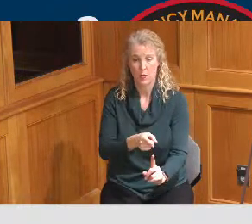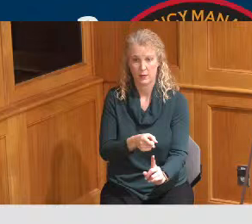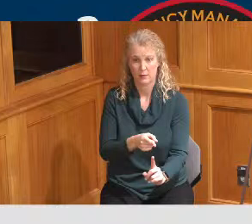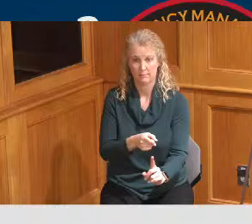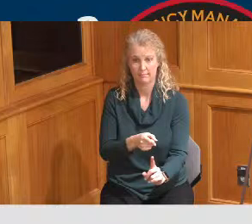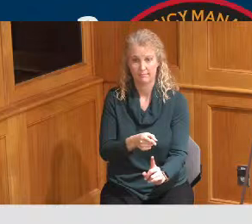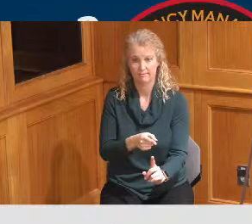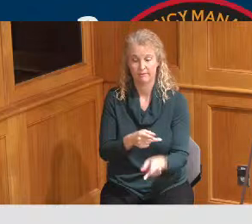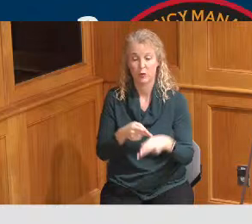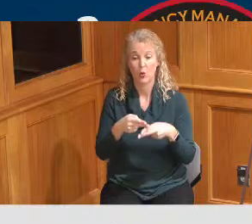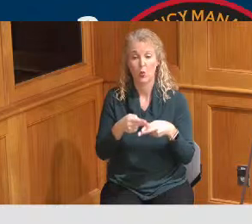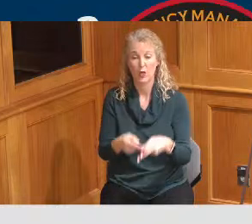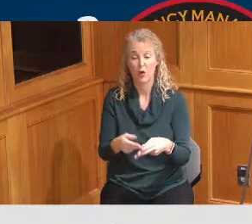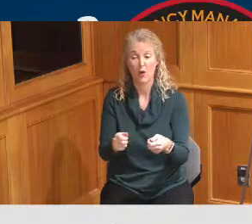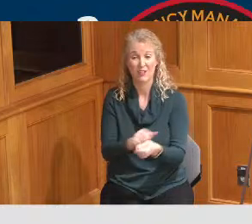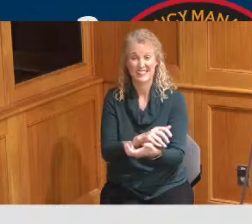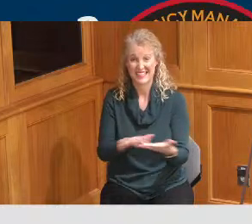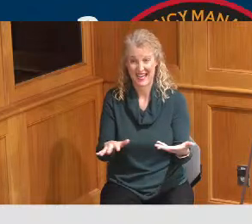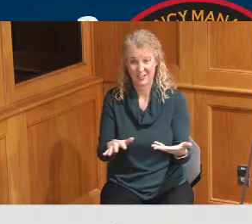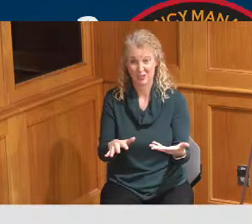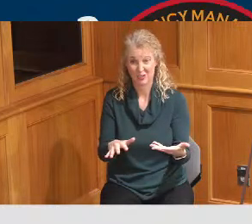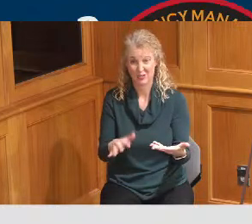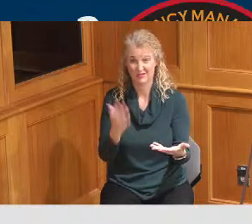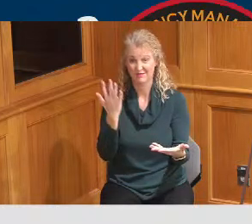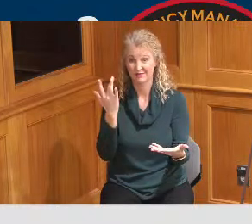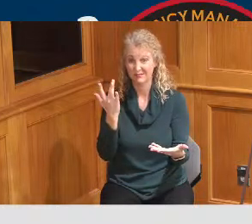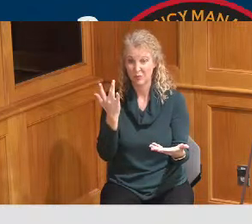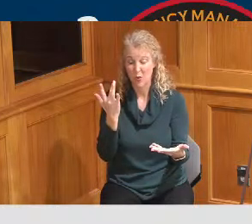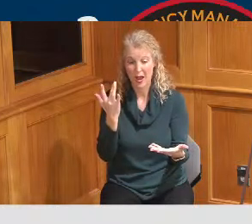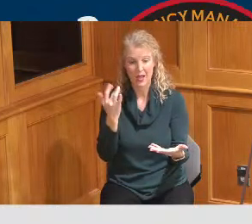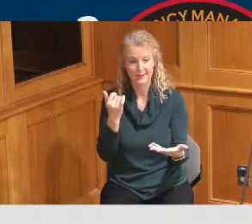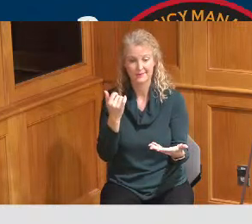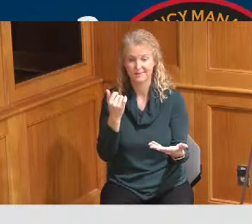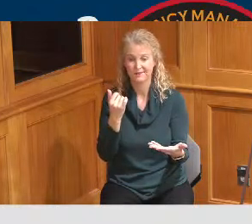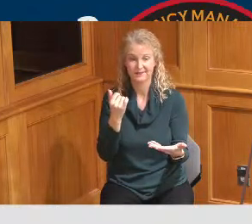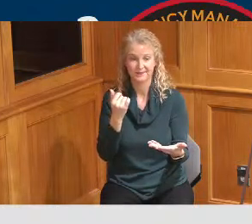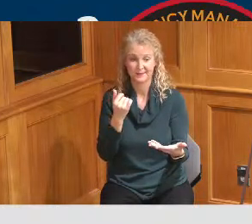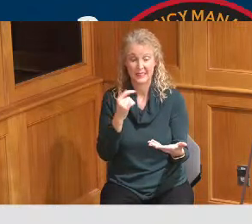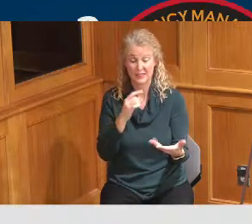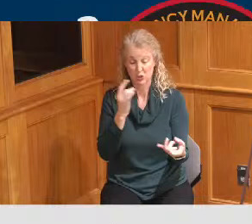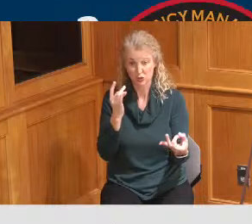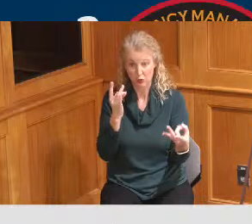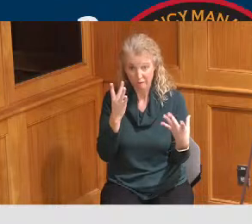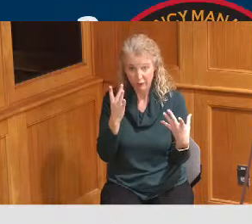a disaster for a reason right there is no there is no perfect Disaster Response however are you